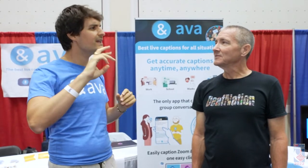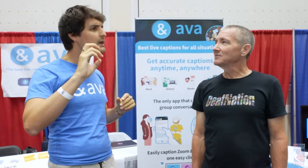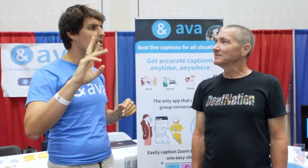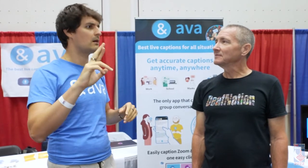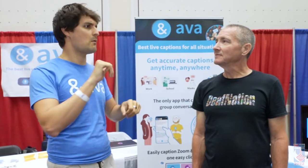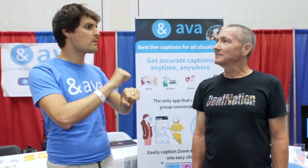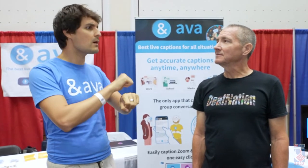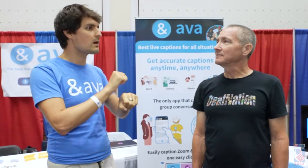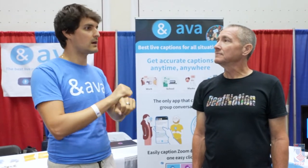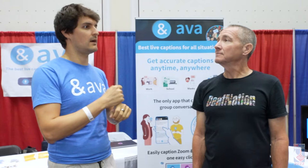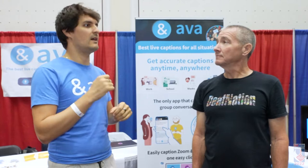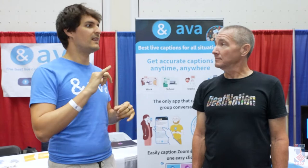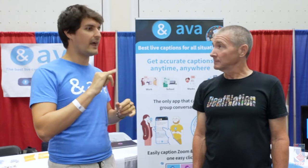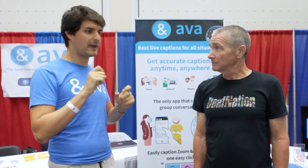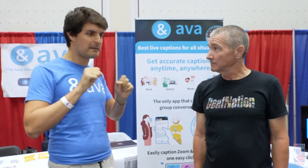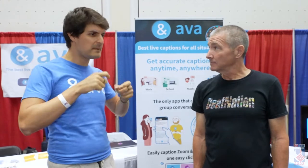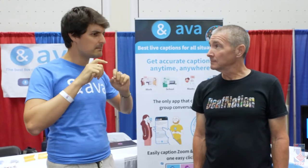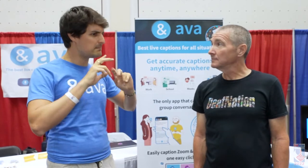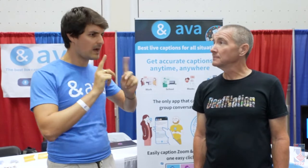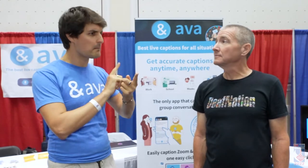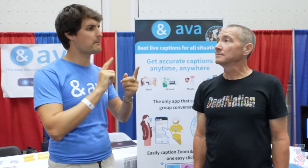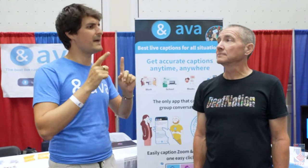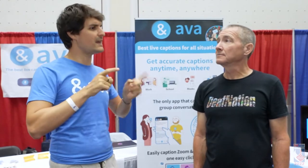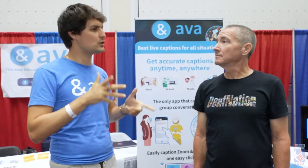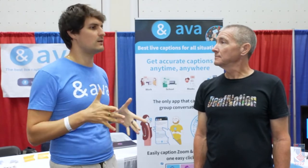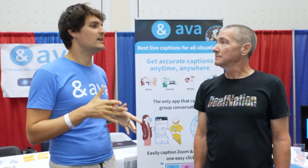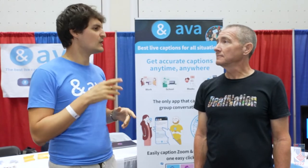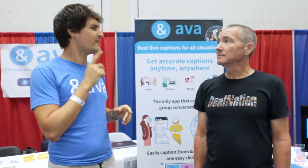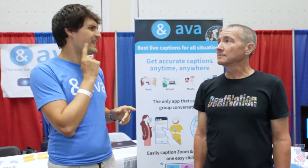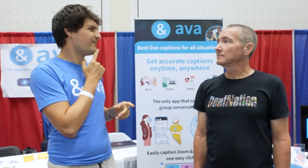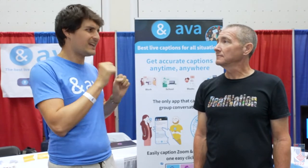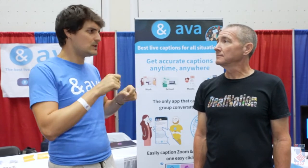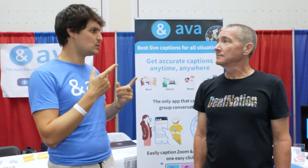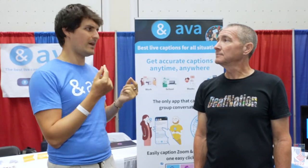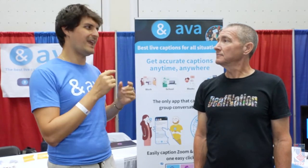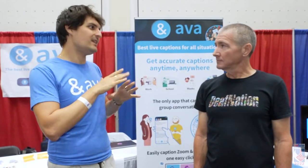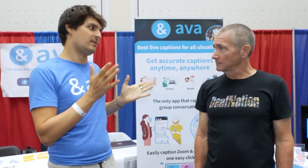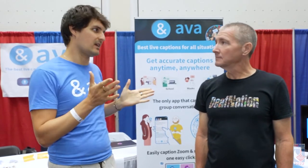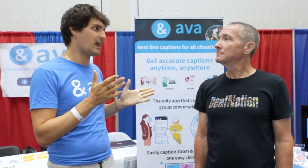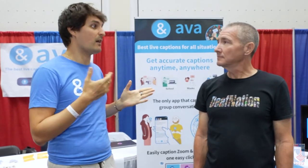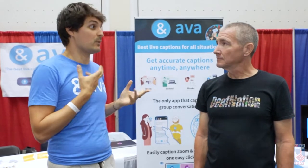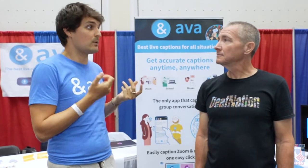in their careers, and even become managers. Because deaf people can do anything